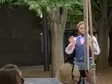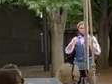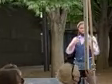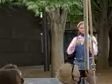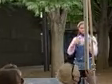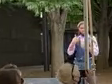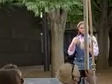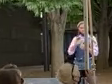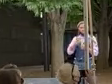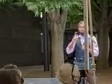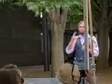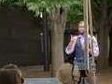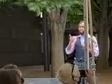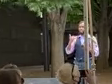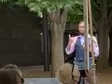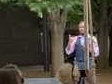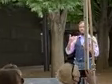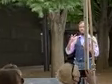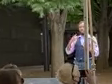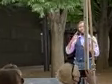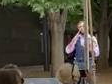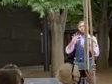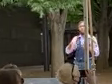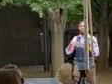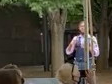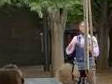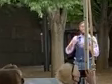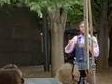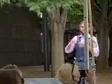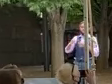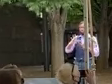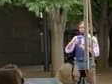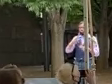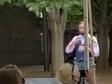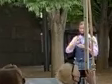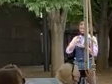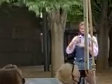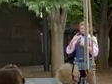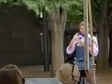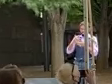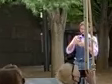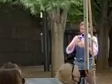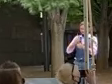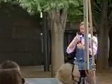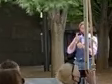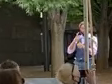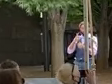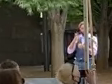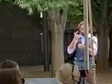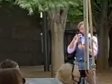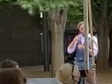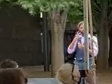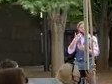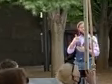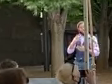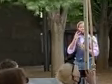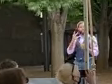It is long past time that this memorial lives up to President Roosevelt's words that are inscribed upon it.